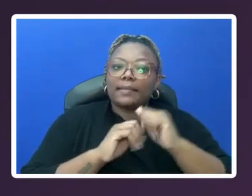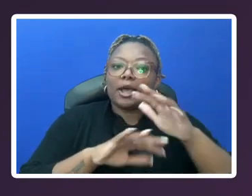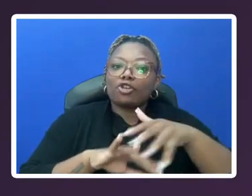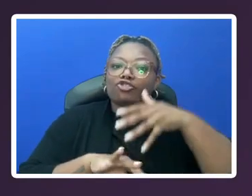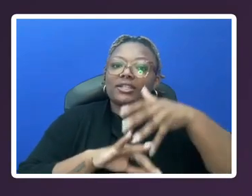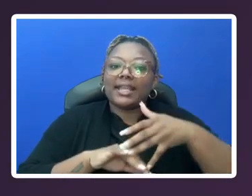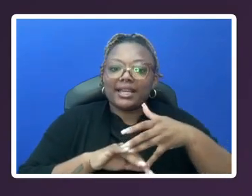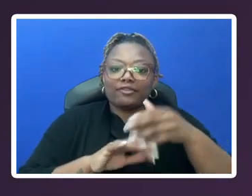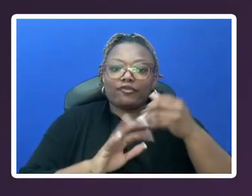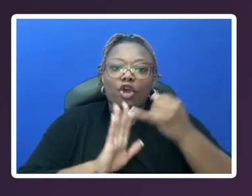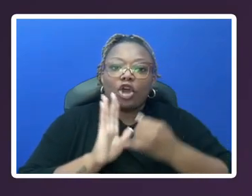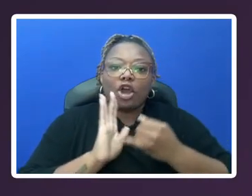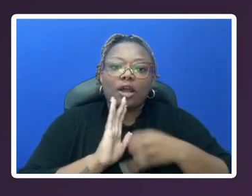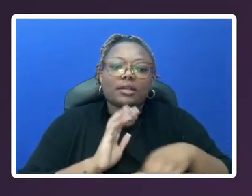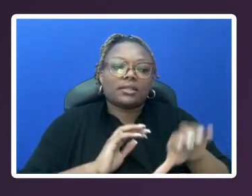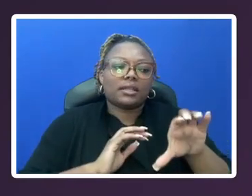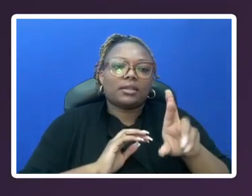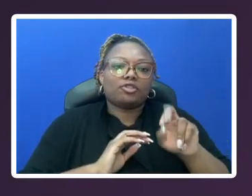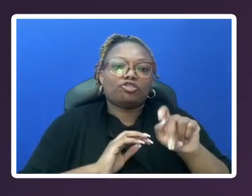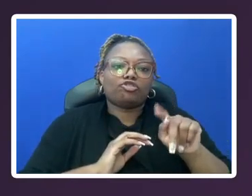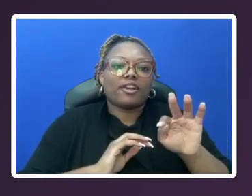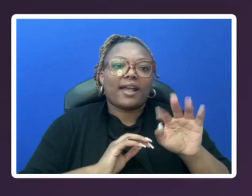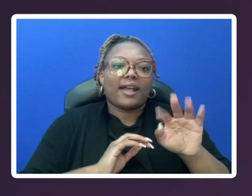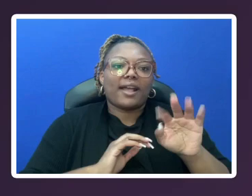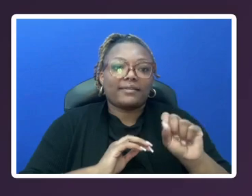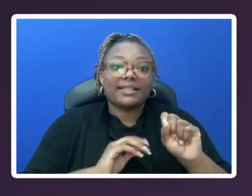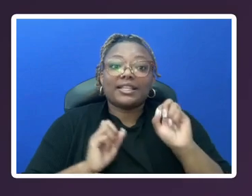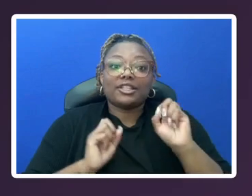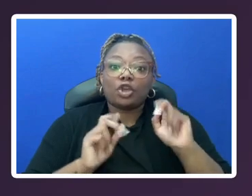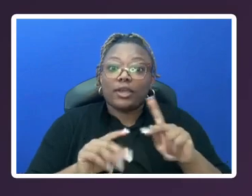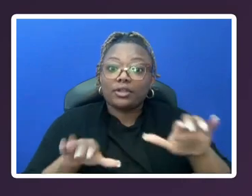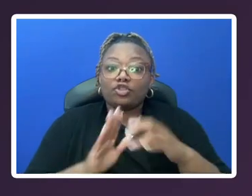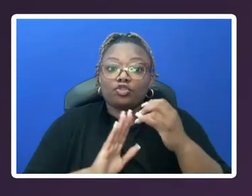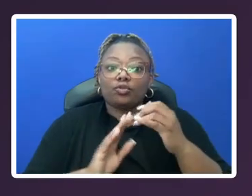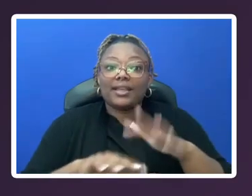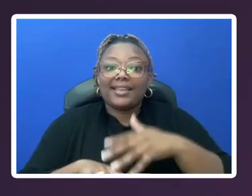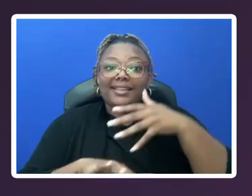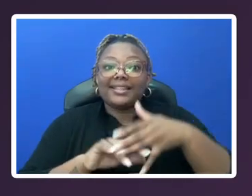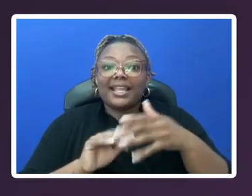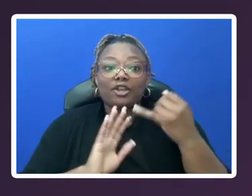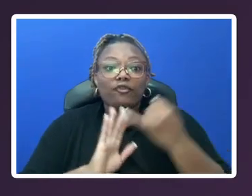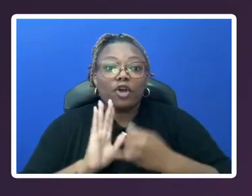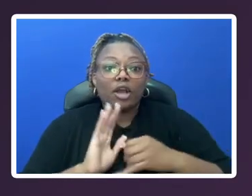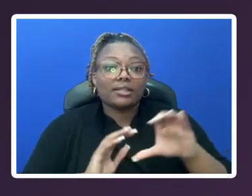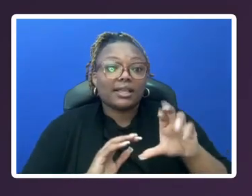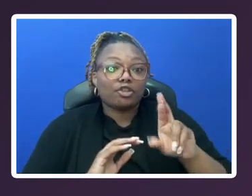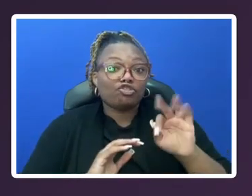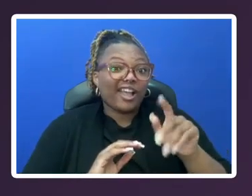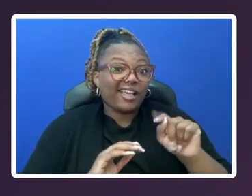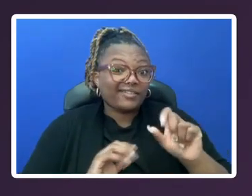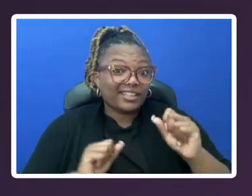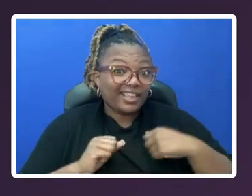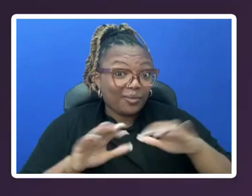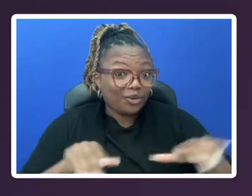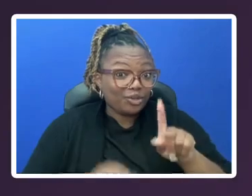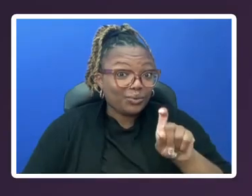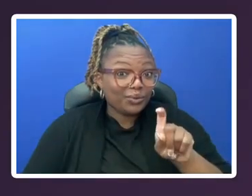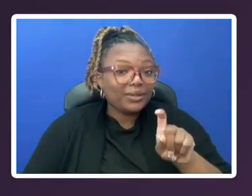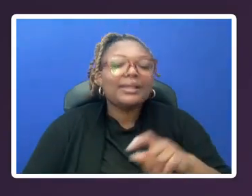and the question is, "Is it okay to do native arts and crafts?" This is, you know, a bit of a loaded question, I'll be honest, because there's a lot